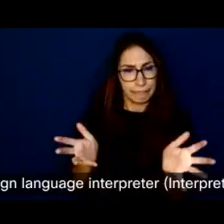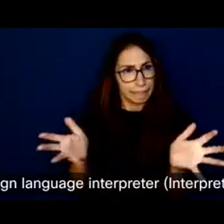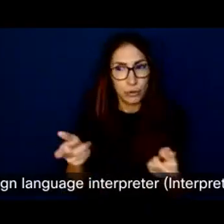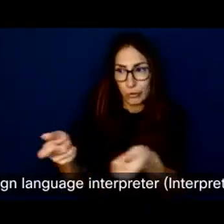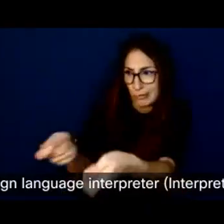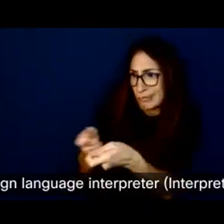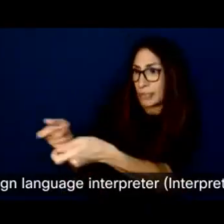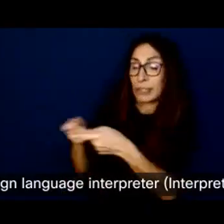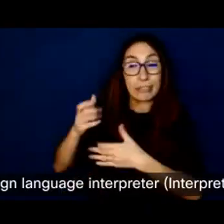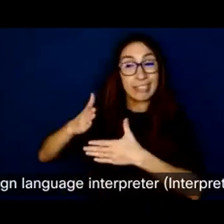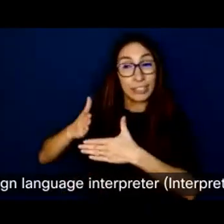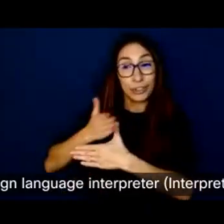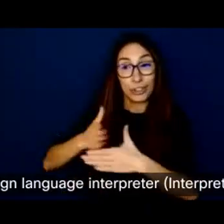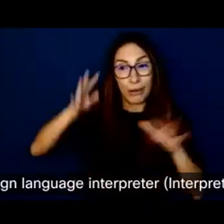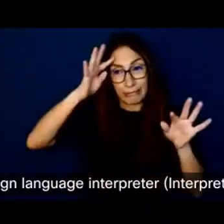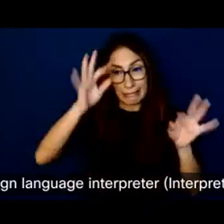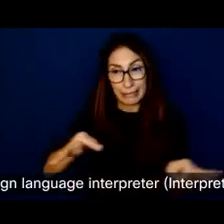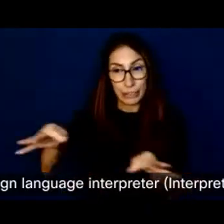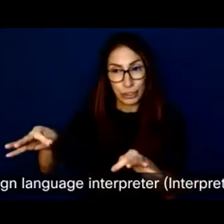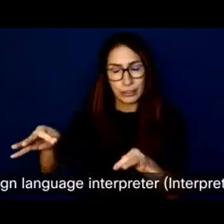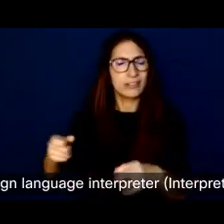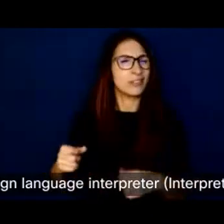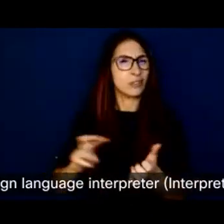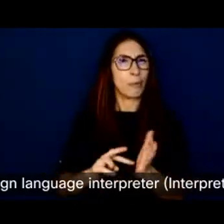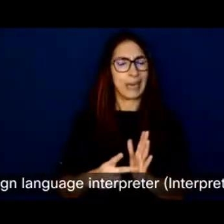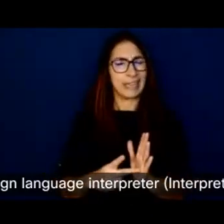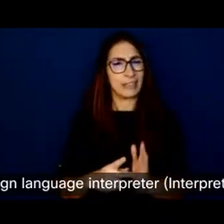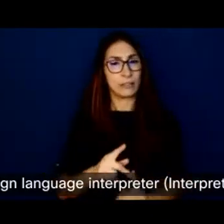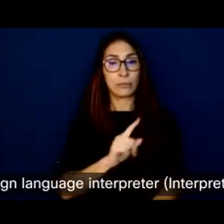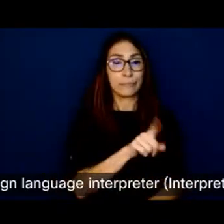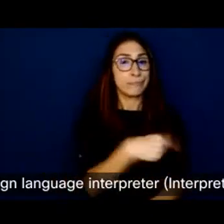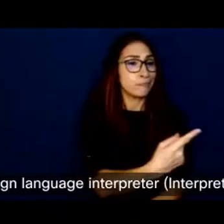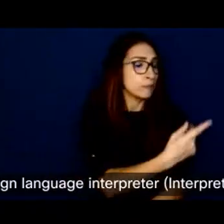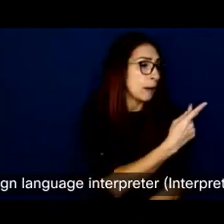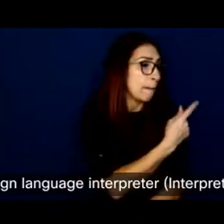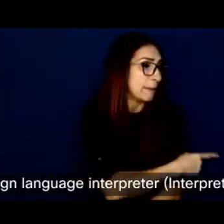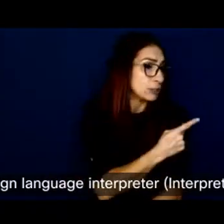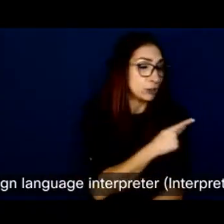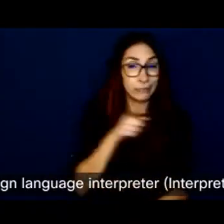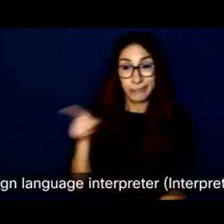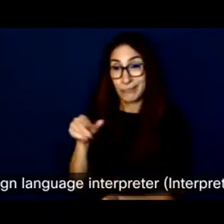Shared decision making should not just be between the patient and their clinician. This should